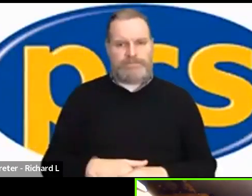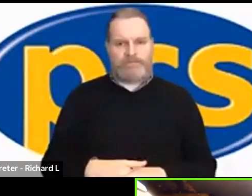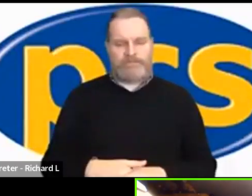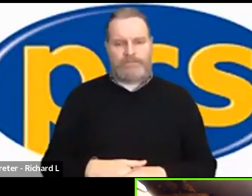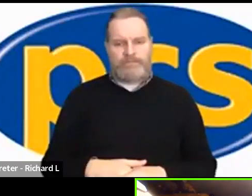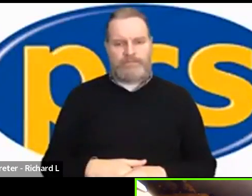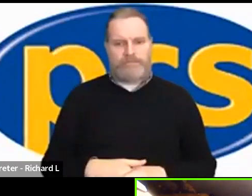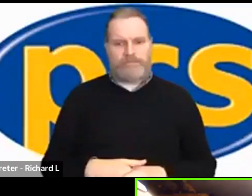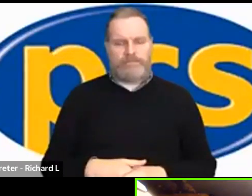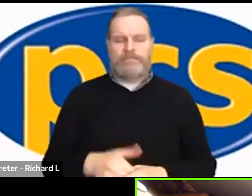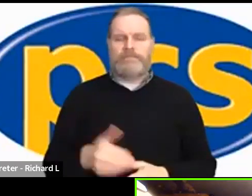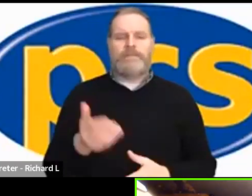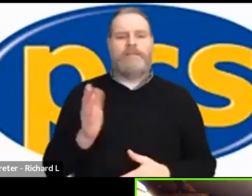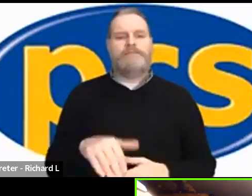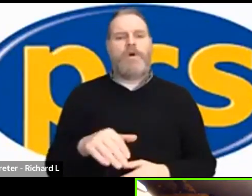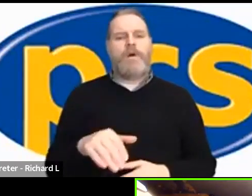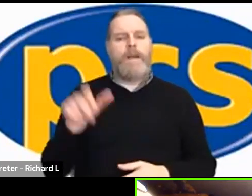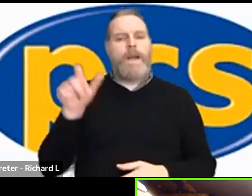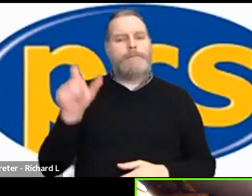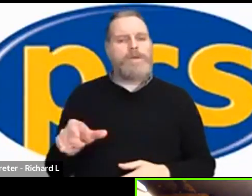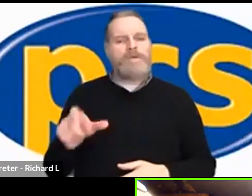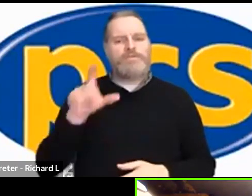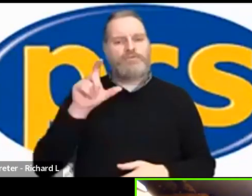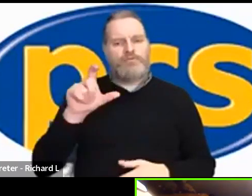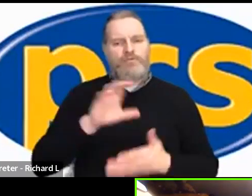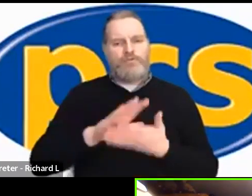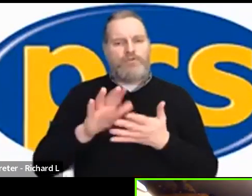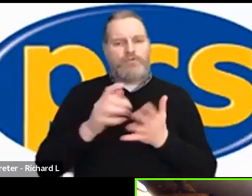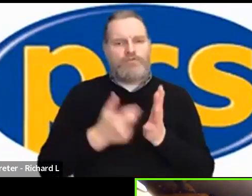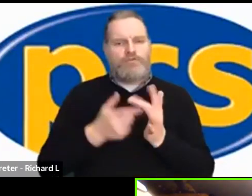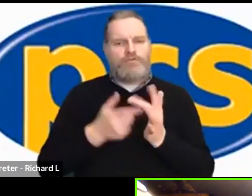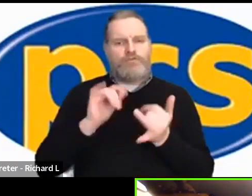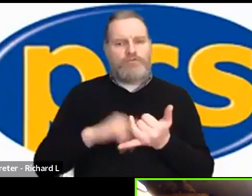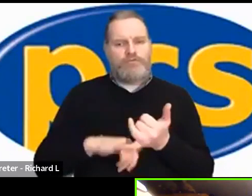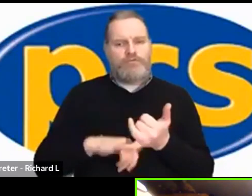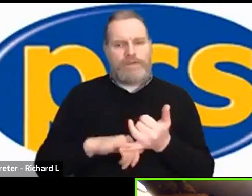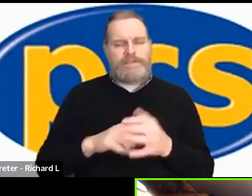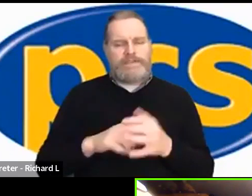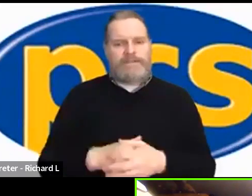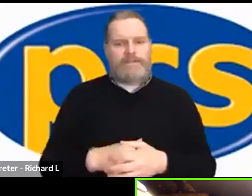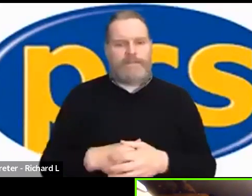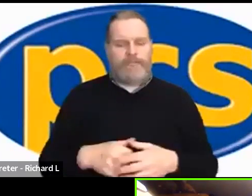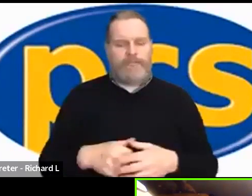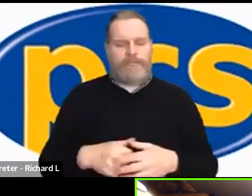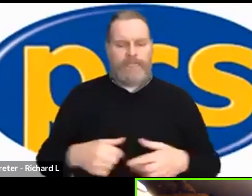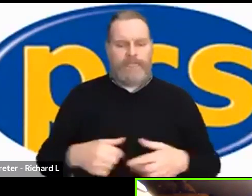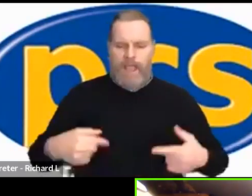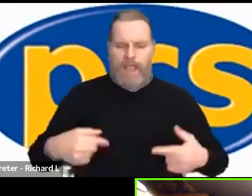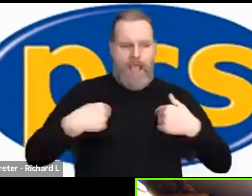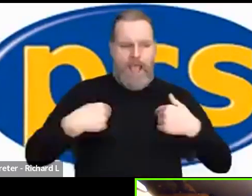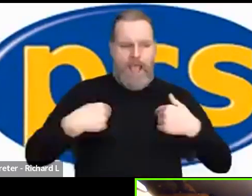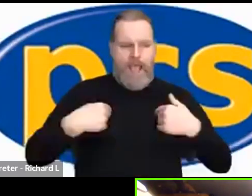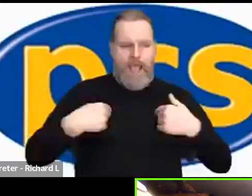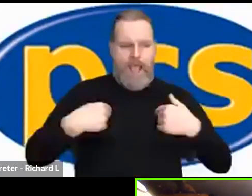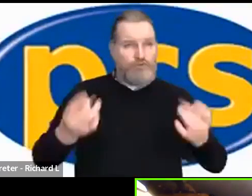think you probably would like to answer answer. Mark Mark from Chris, from Chris, which is, do we think. do we feel like Ashley